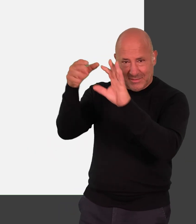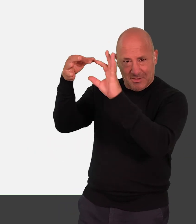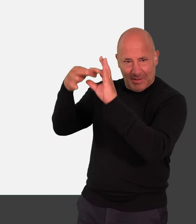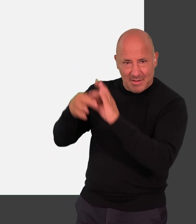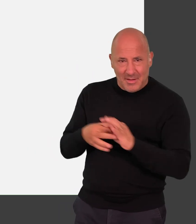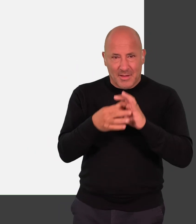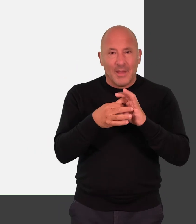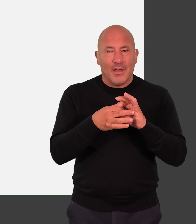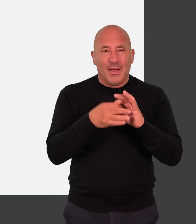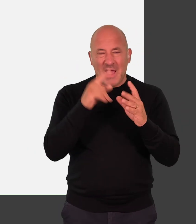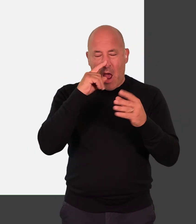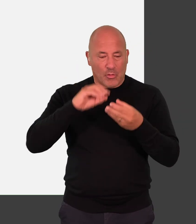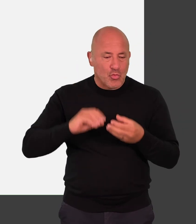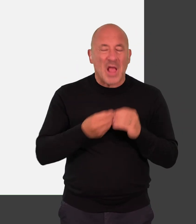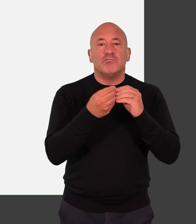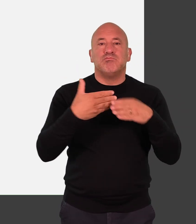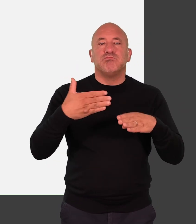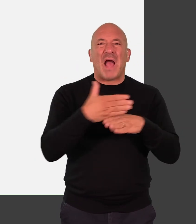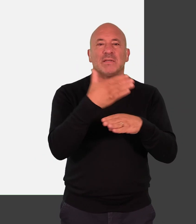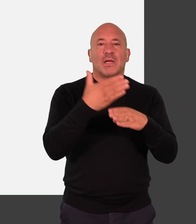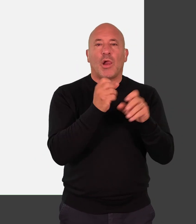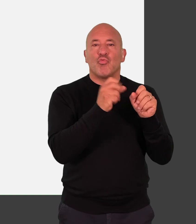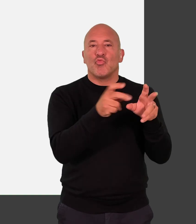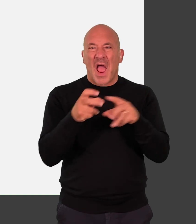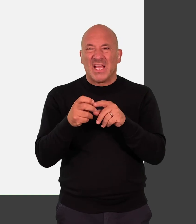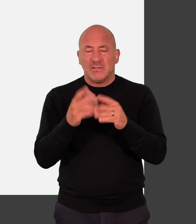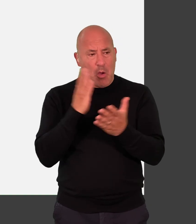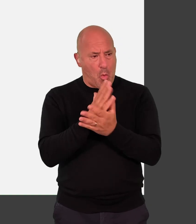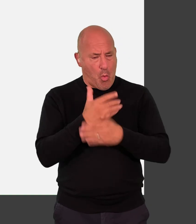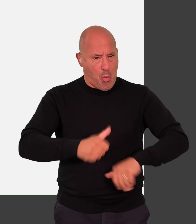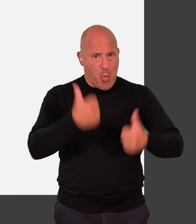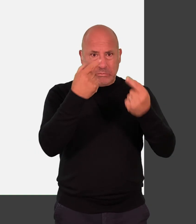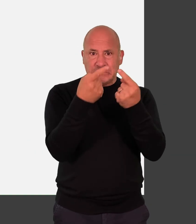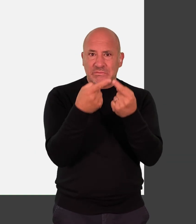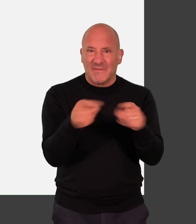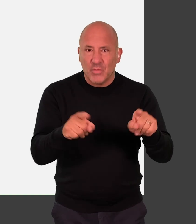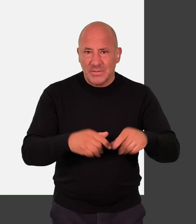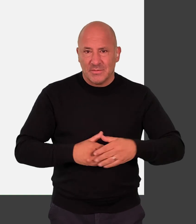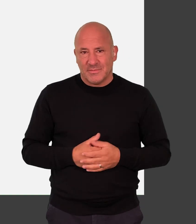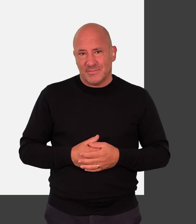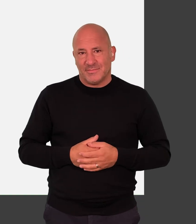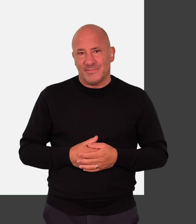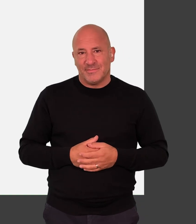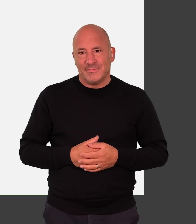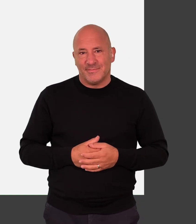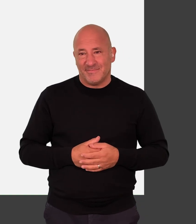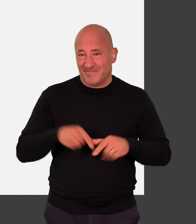it forms the basis for developing practical applications that can make a positive difference.